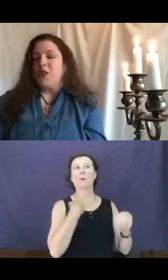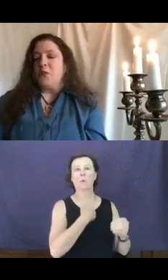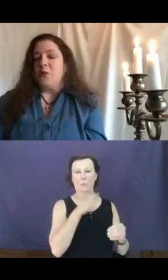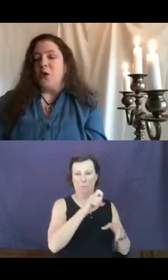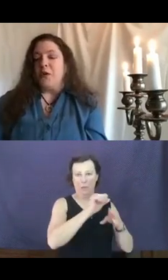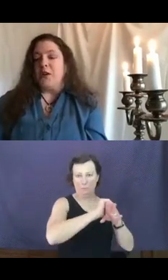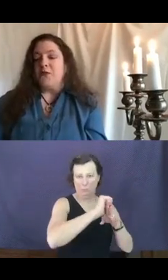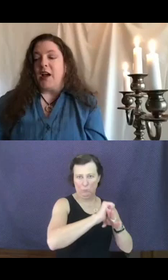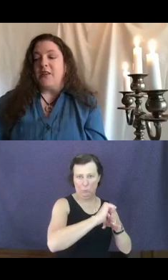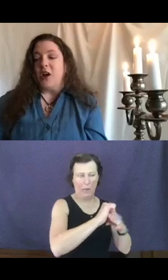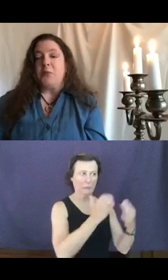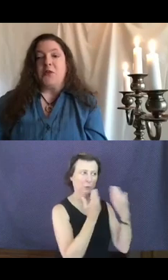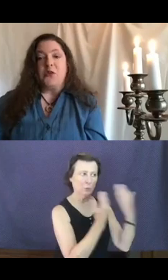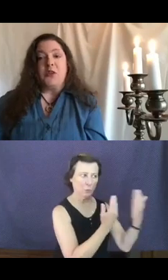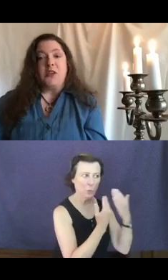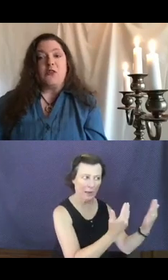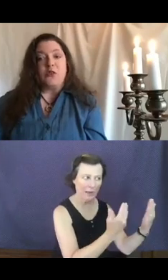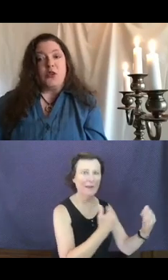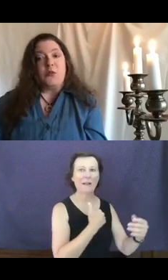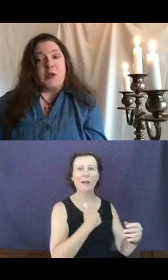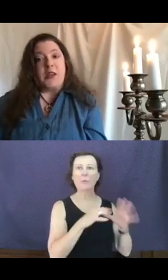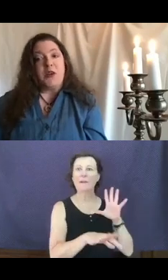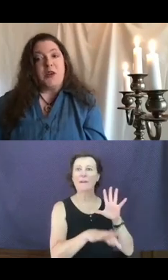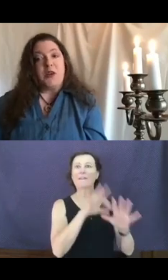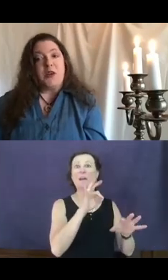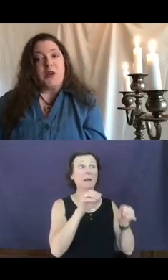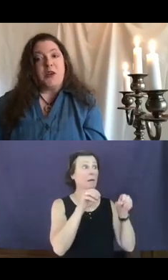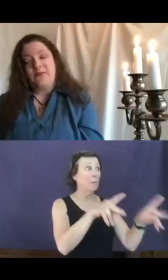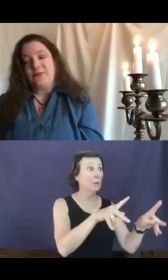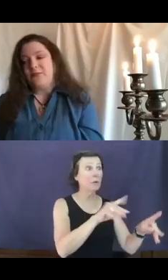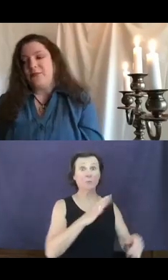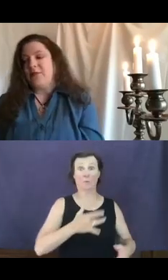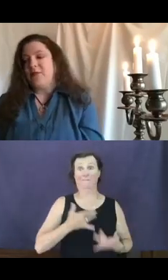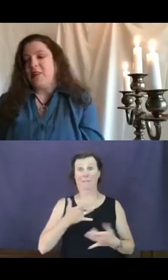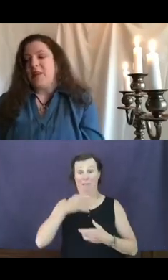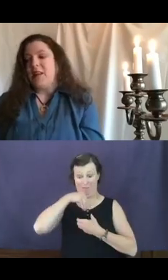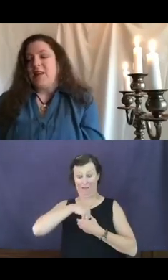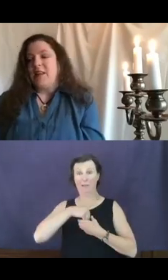the more we can find opportunities to be grateful;